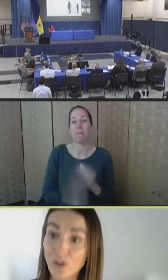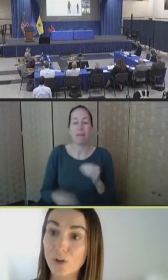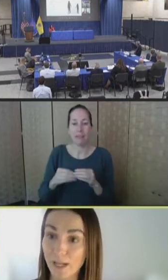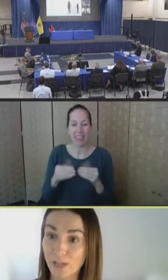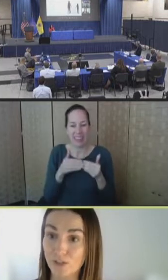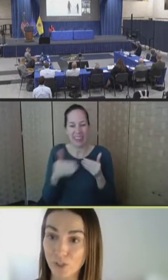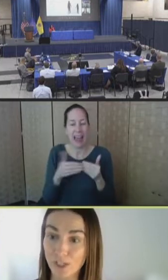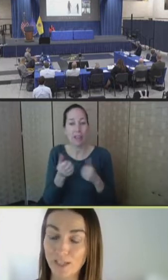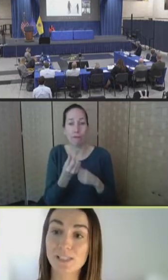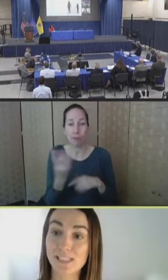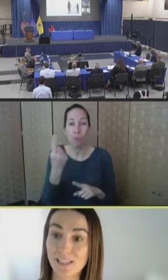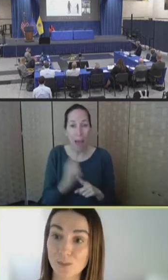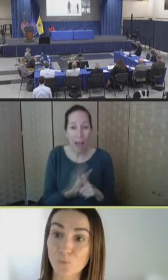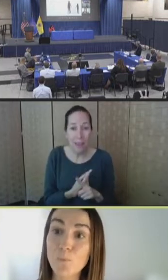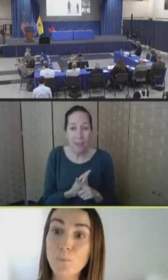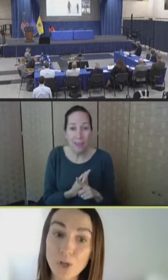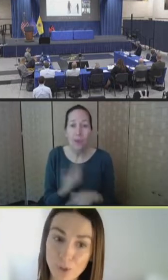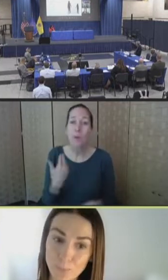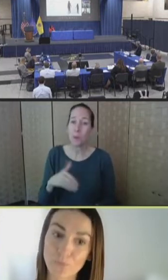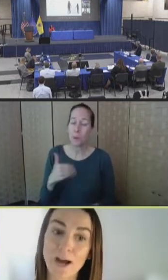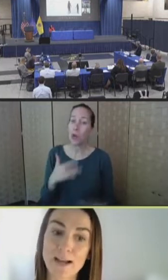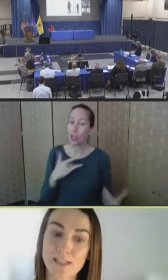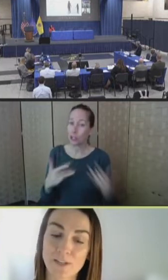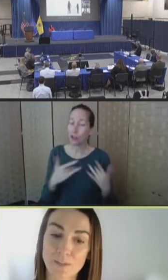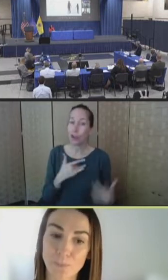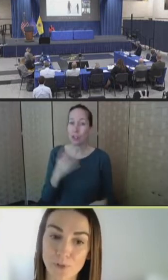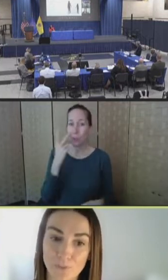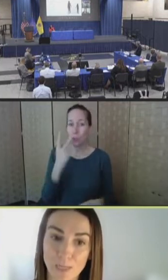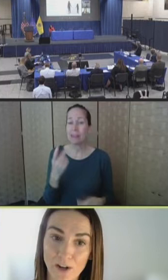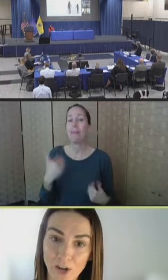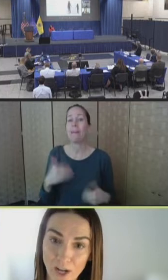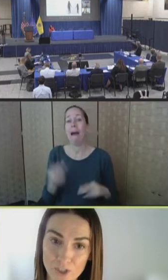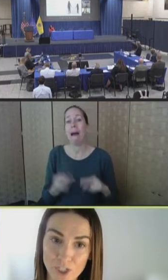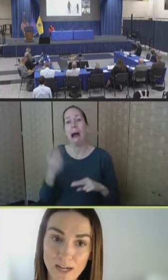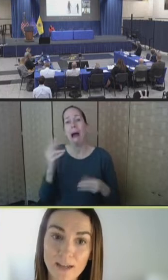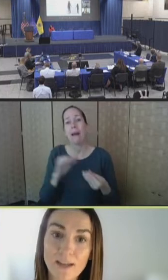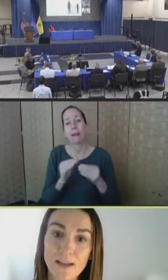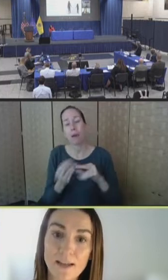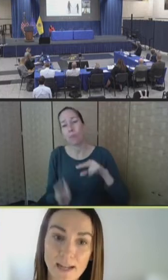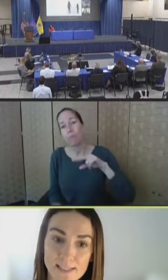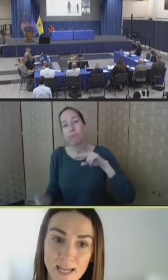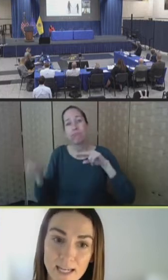all quite concerning that we see this remarkable rise on bereavement in our country. Next slide.